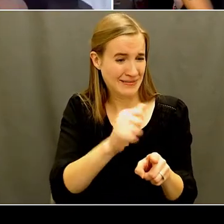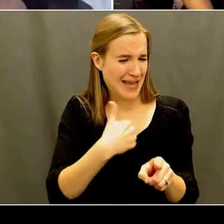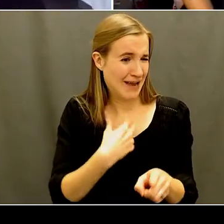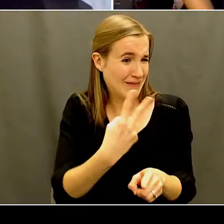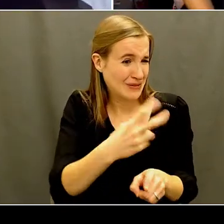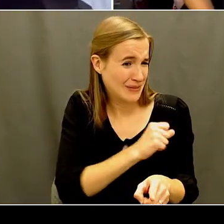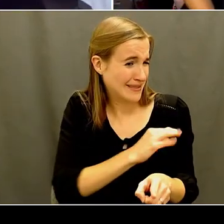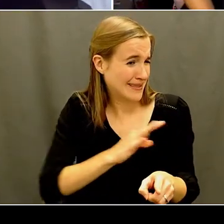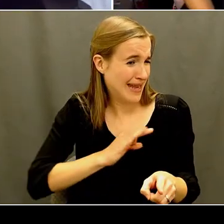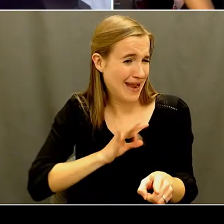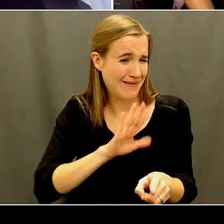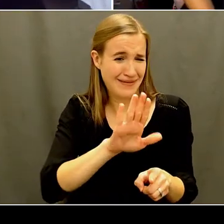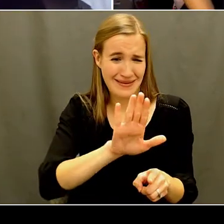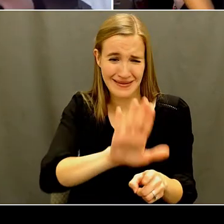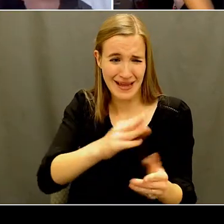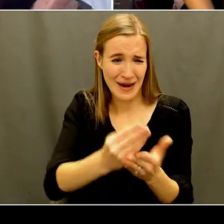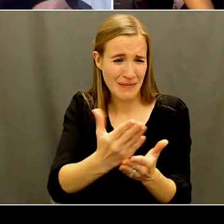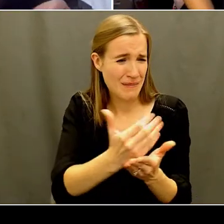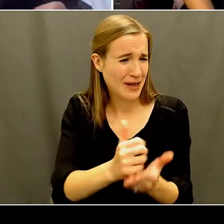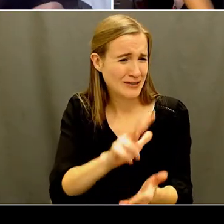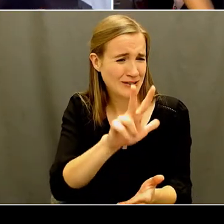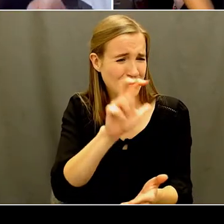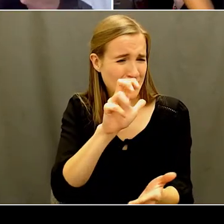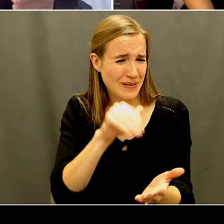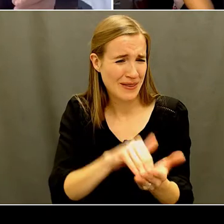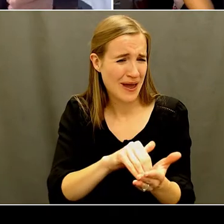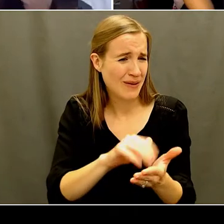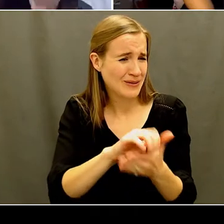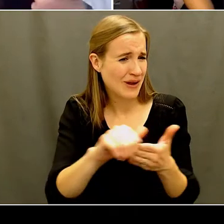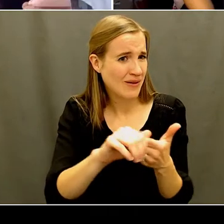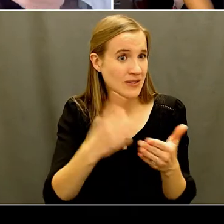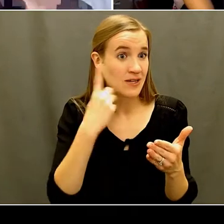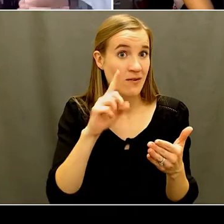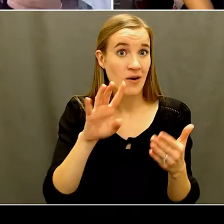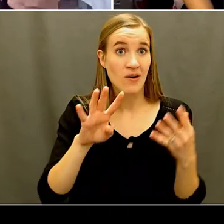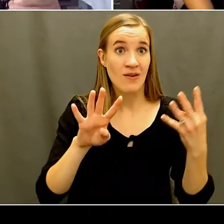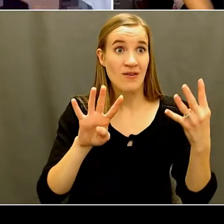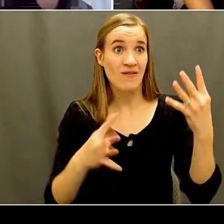diverse. How do you make sure that like marginalized people with disabilities